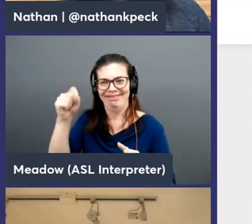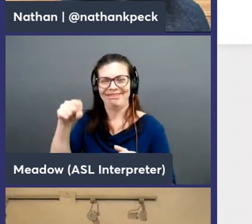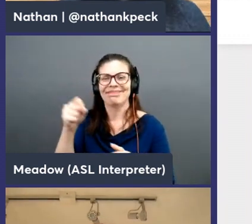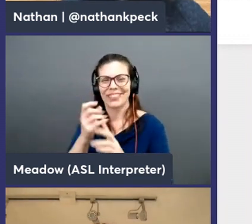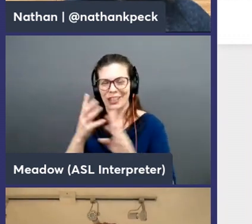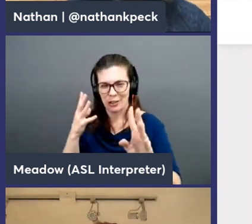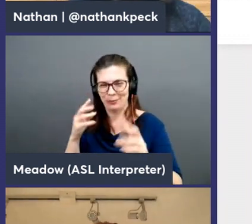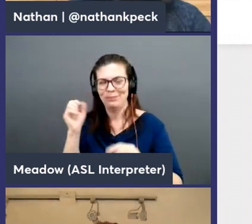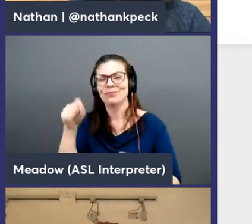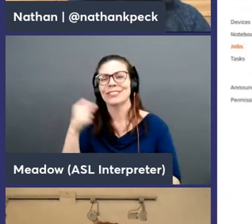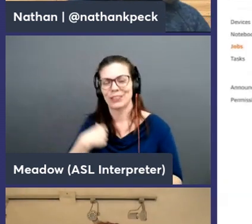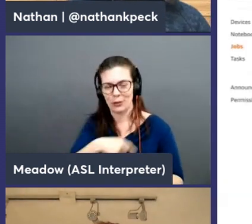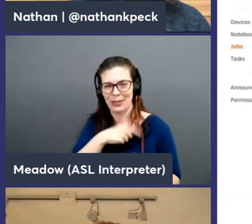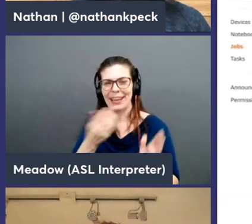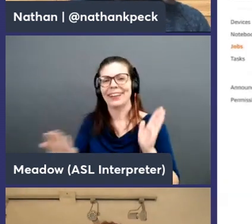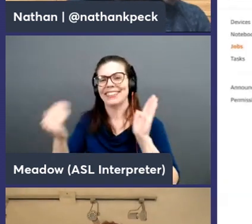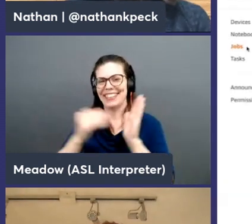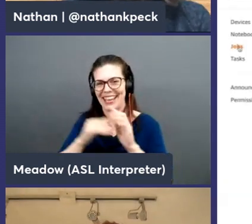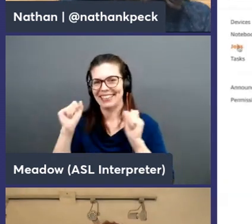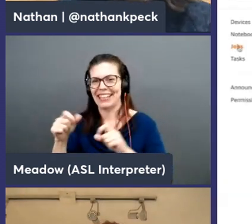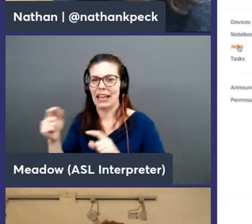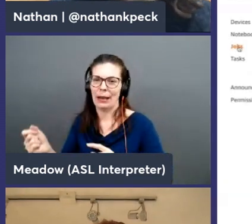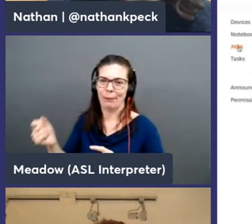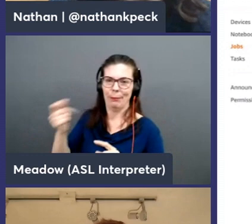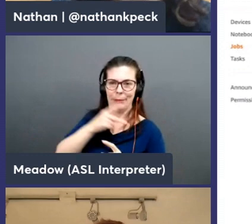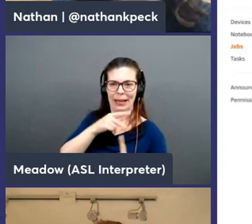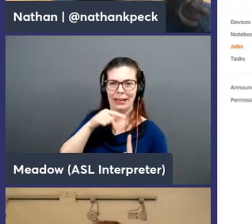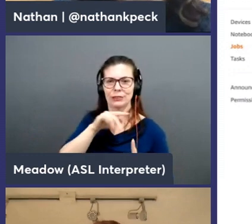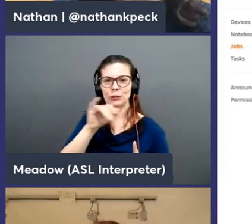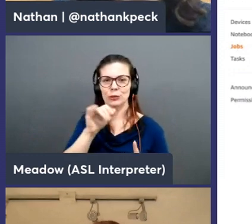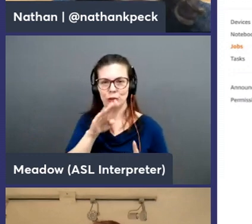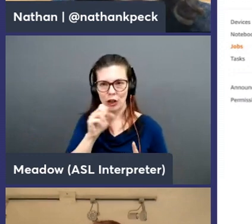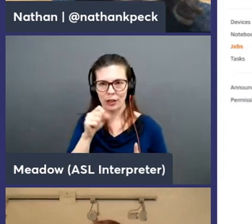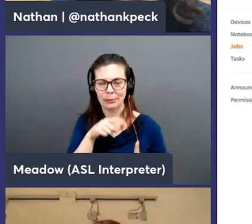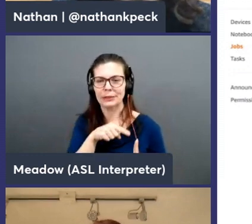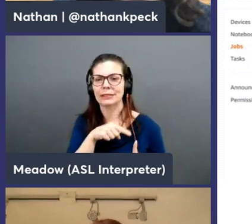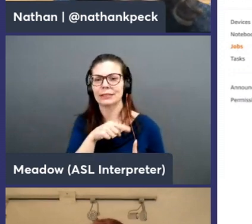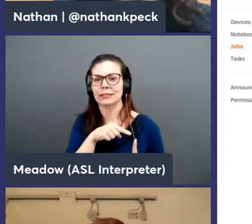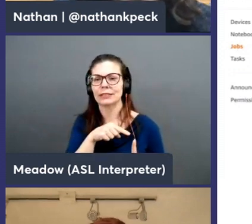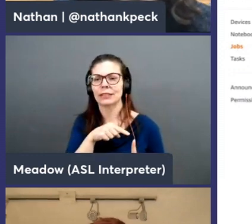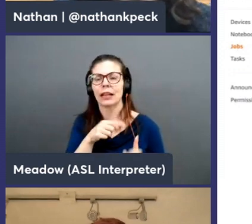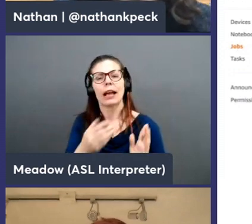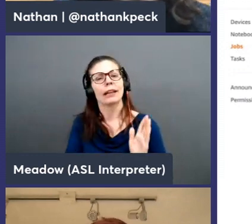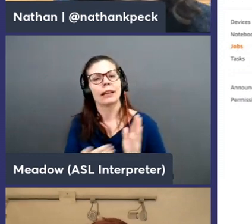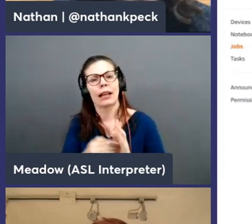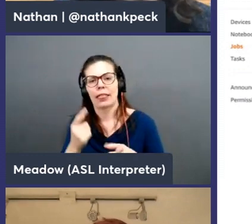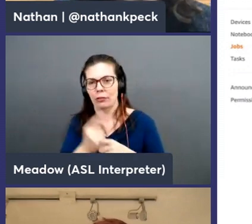Again, we can go back here to Jobs, and again, we're in the right region still,